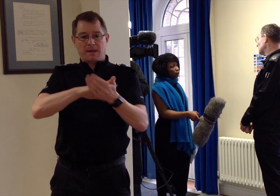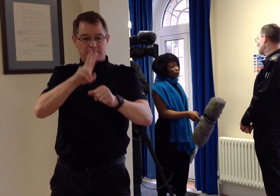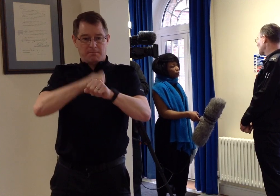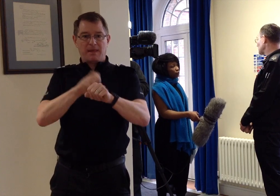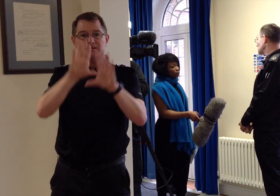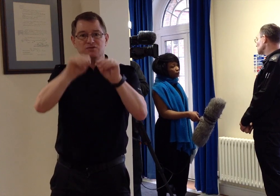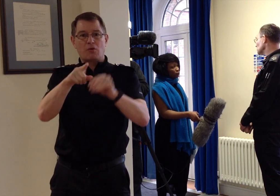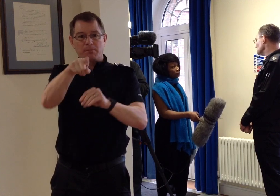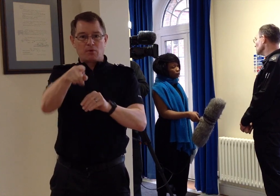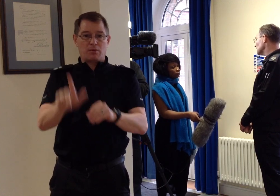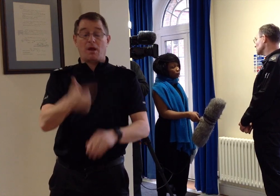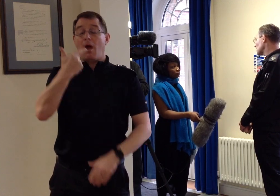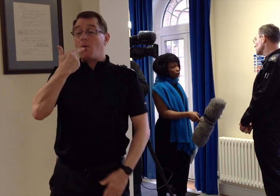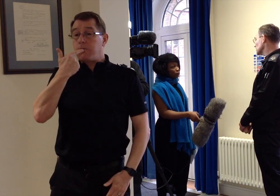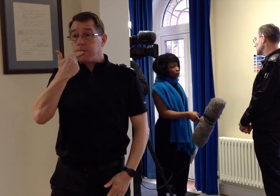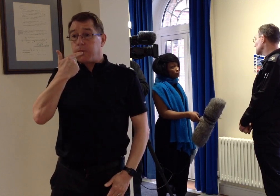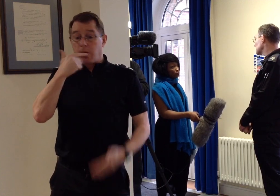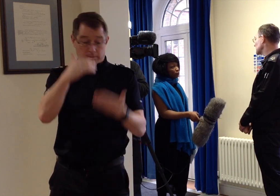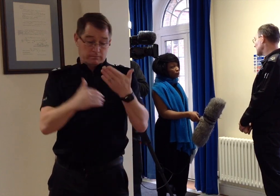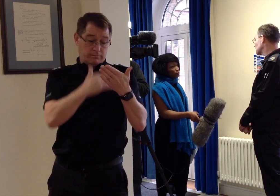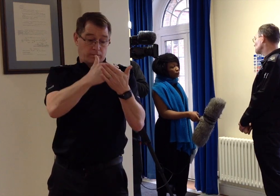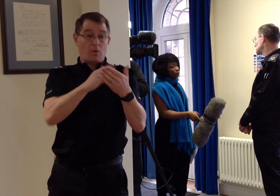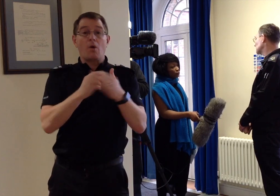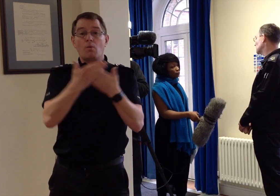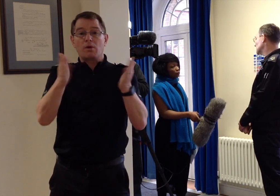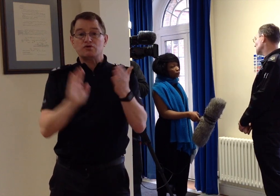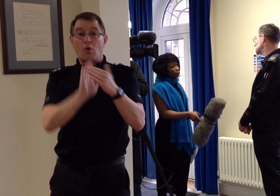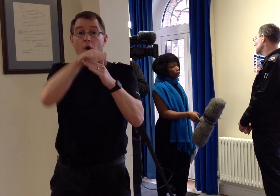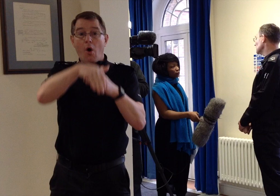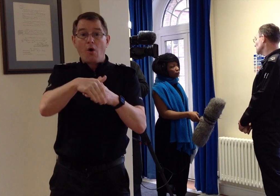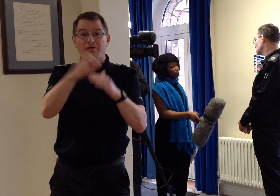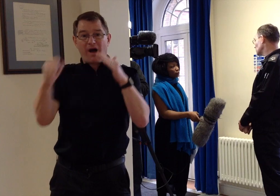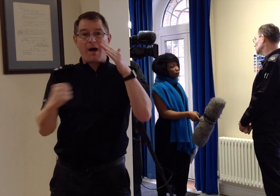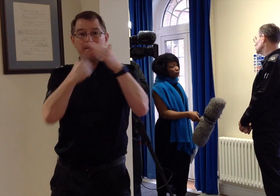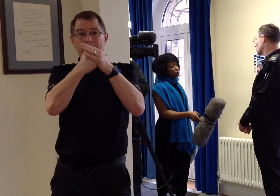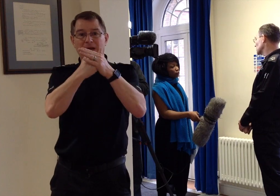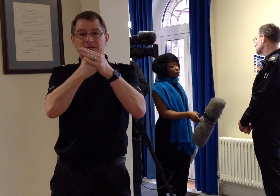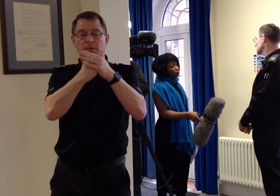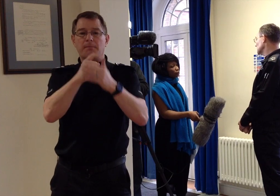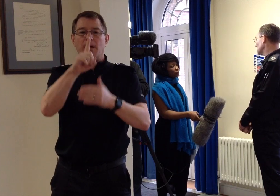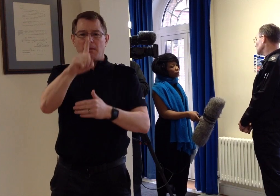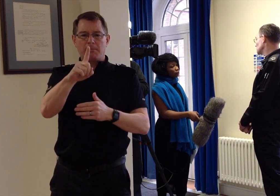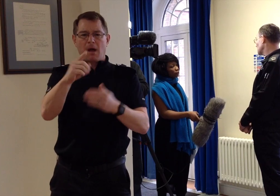so if police stop you, you give a breath specimen and it shows if over the limit